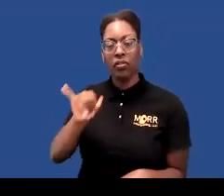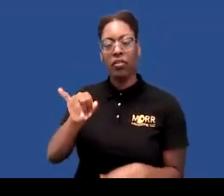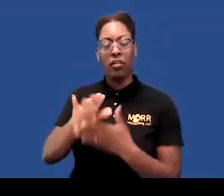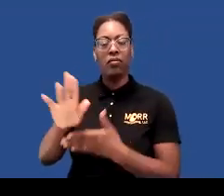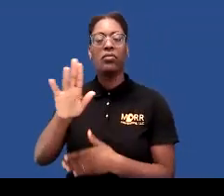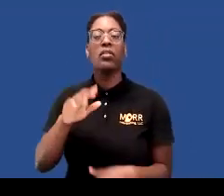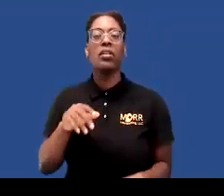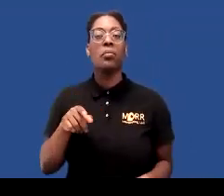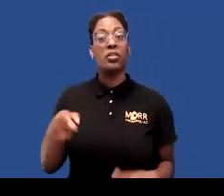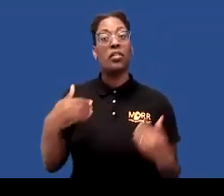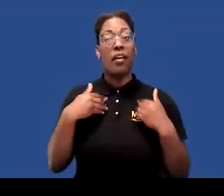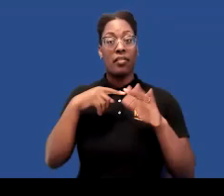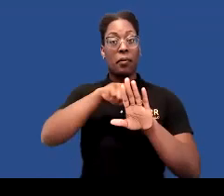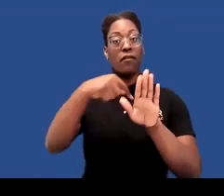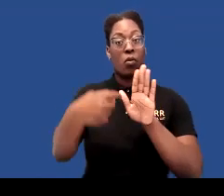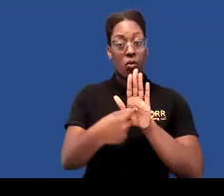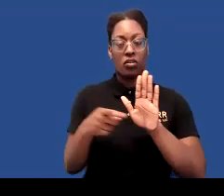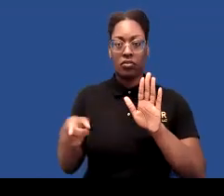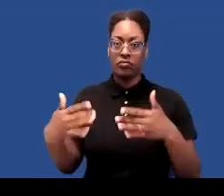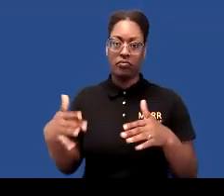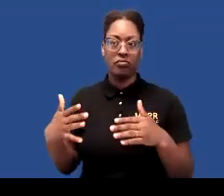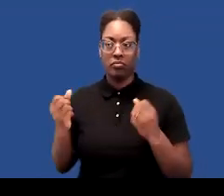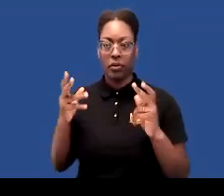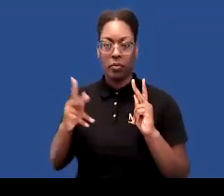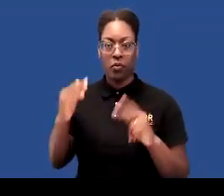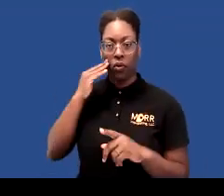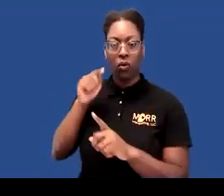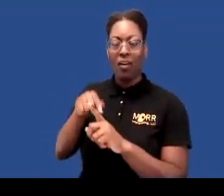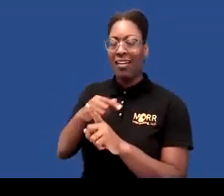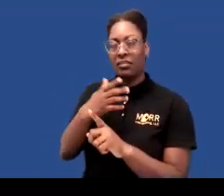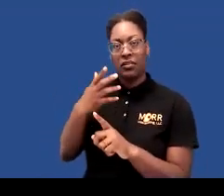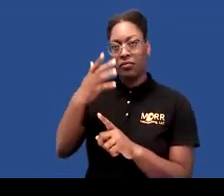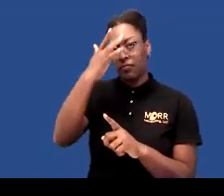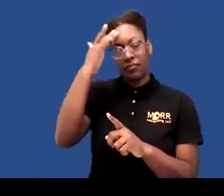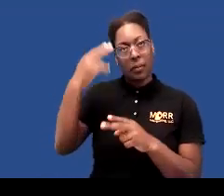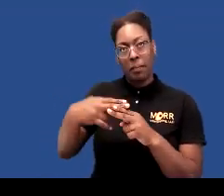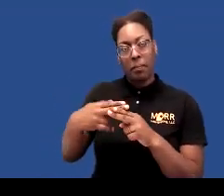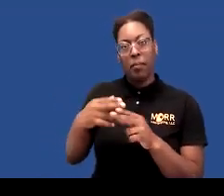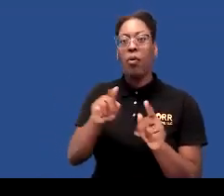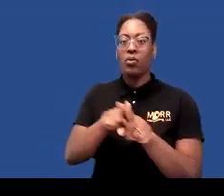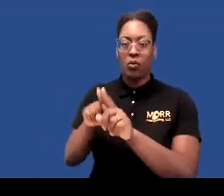metaphor and she's very well known. I'm totally blanking on her name. This book is also really well known. I apologize.